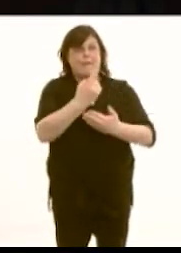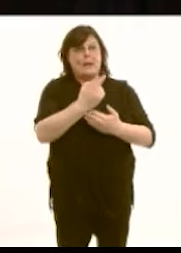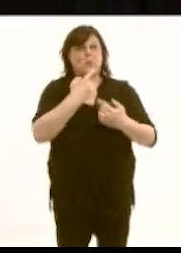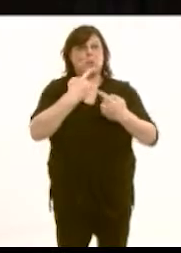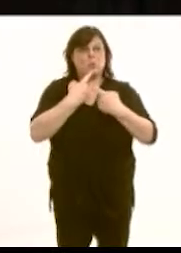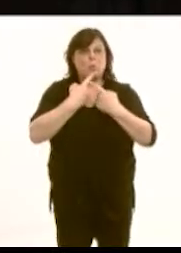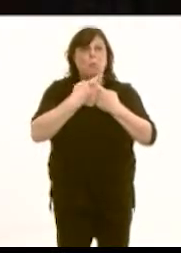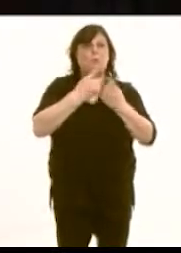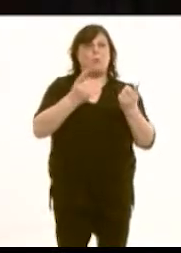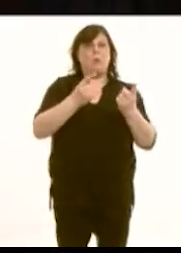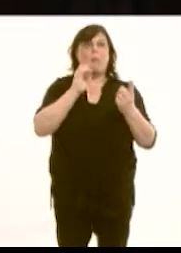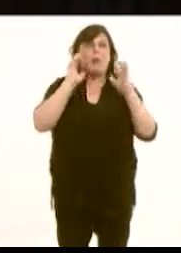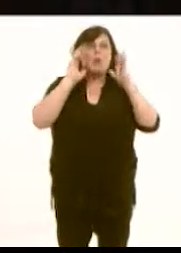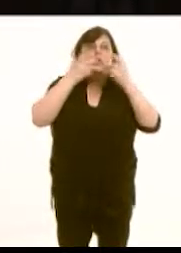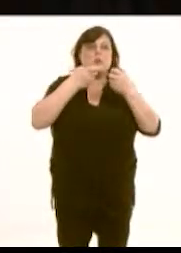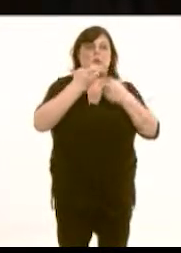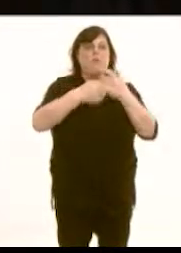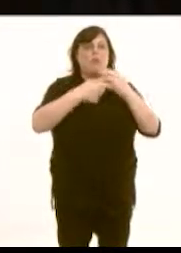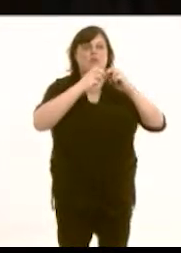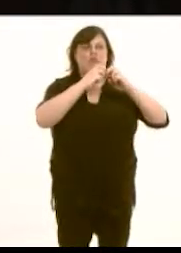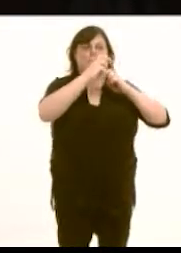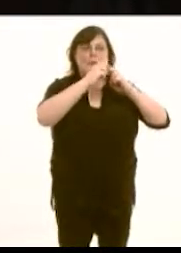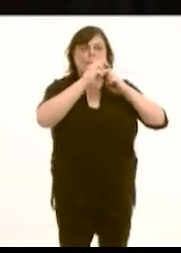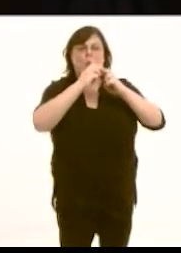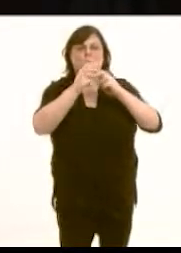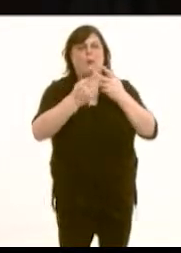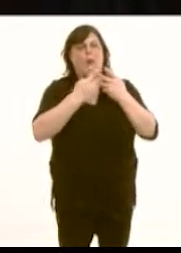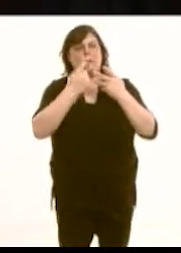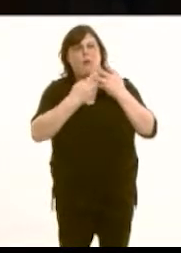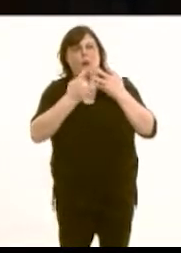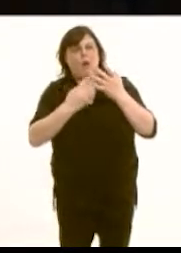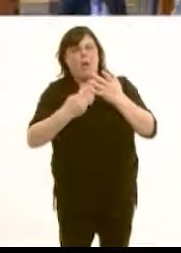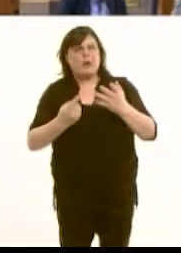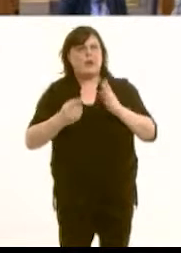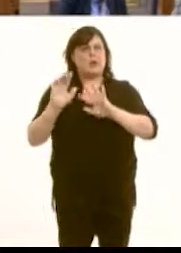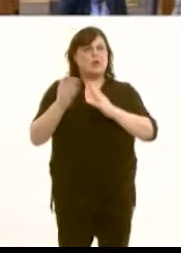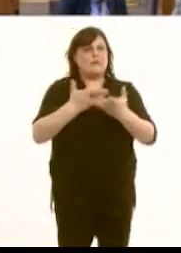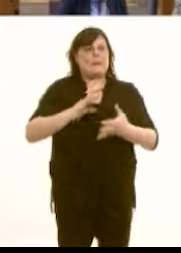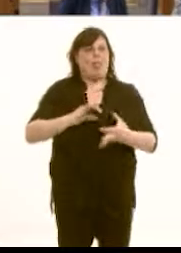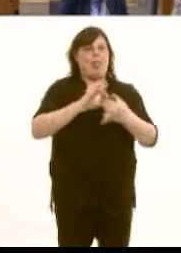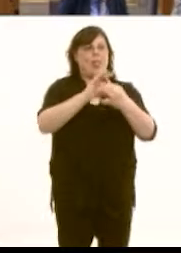about this matter, and, indeed, on other matters pertaining to the new development? Carwyn Jones: Absolutely.